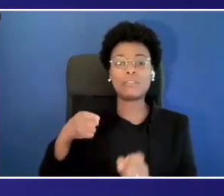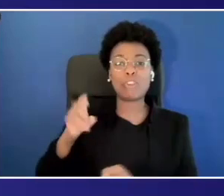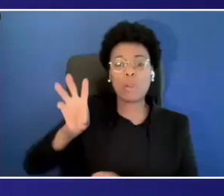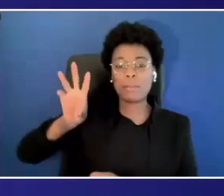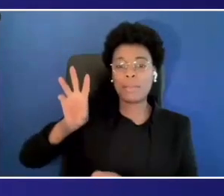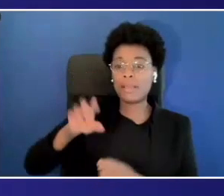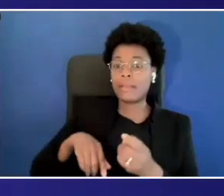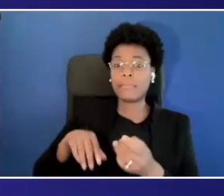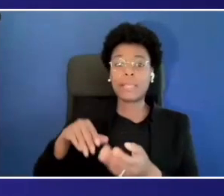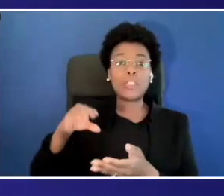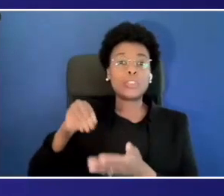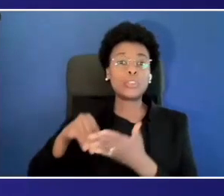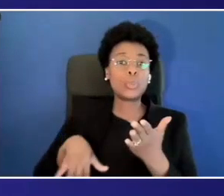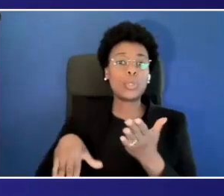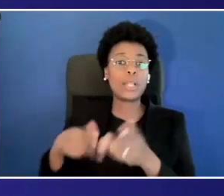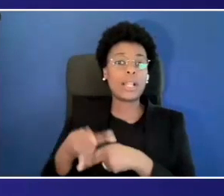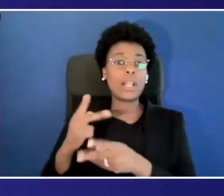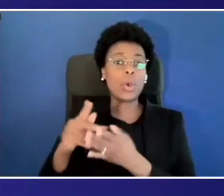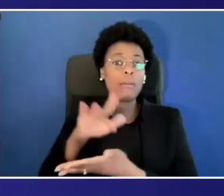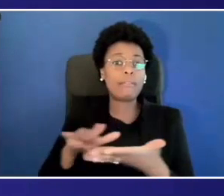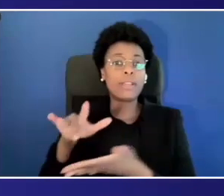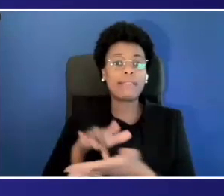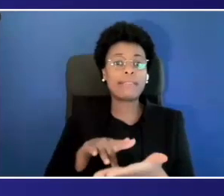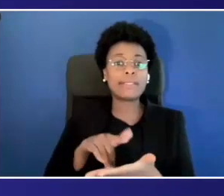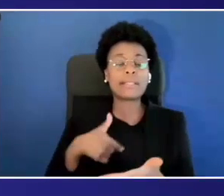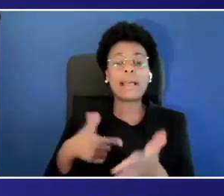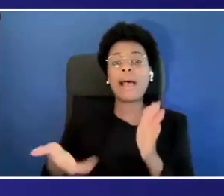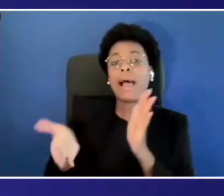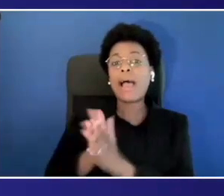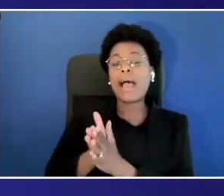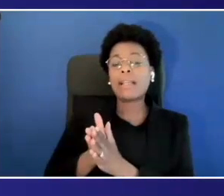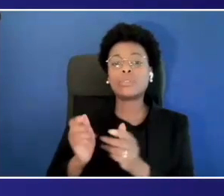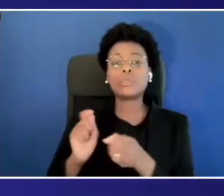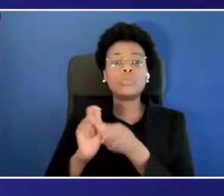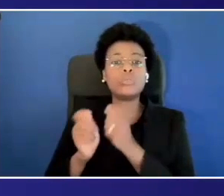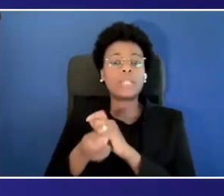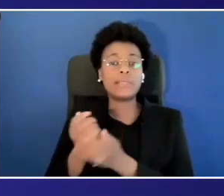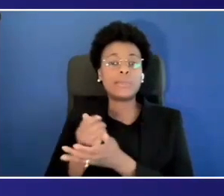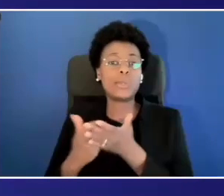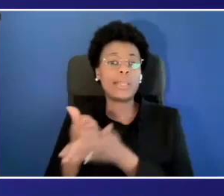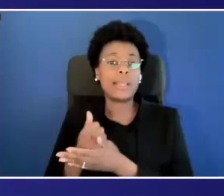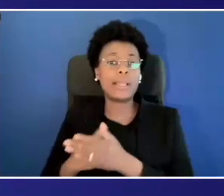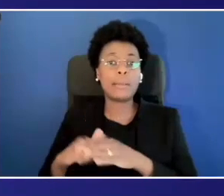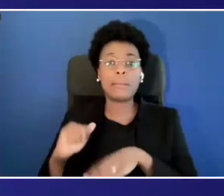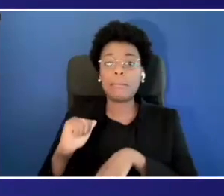I requested to switch back to the income based repayment plan in January because the same program is caught up in the courts.